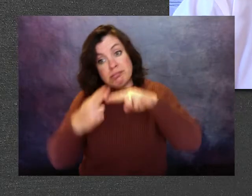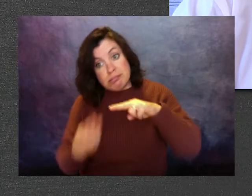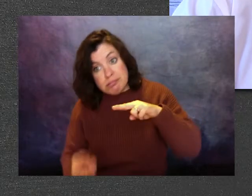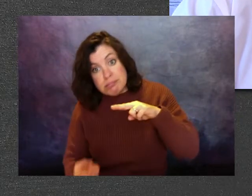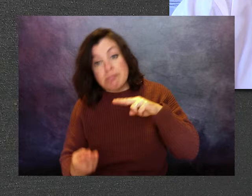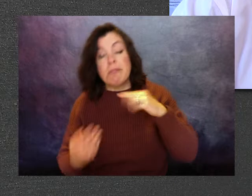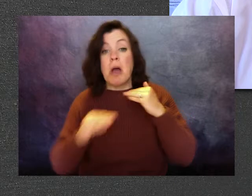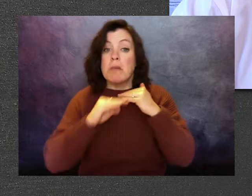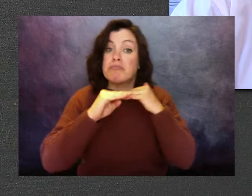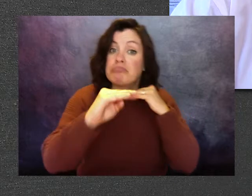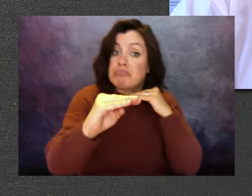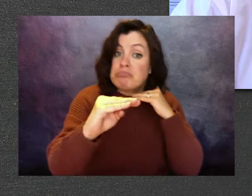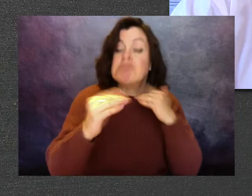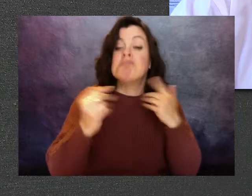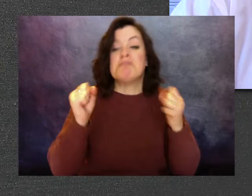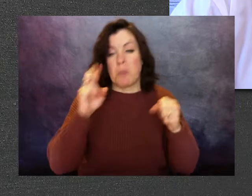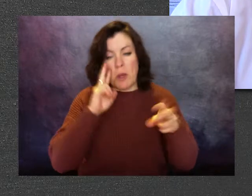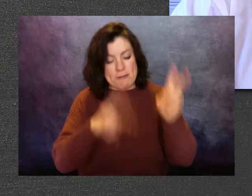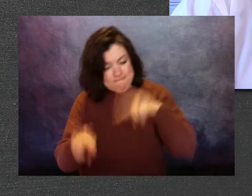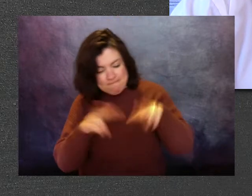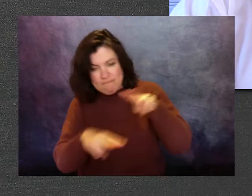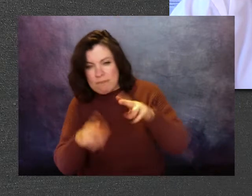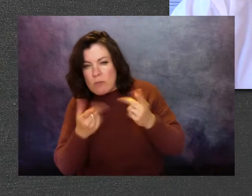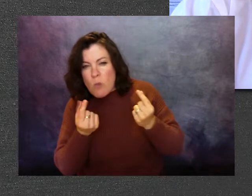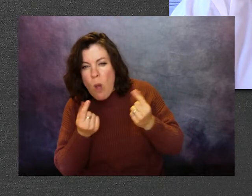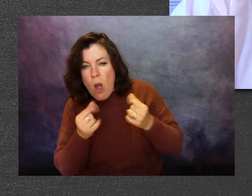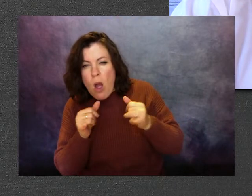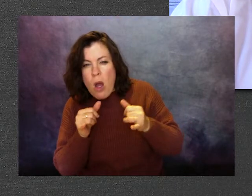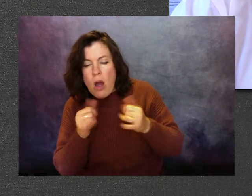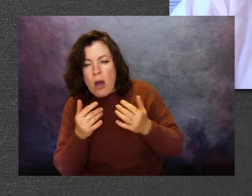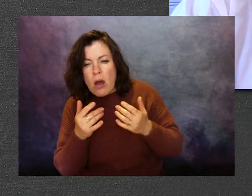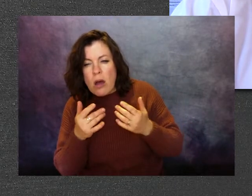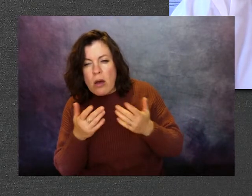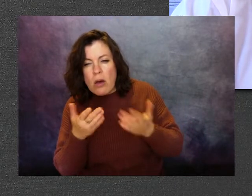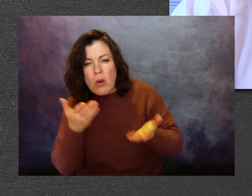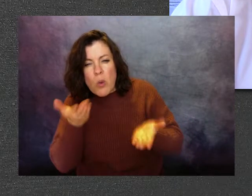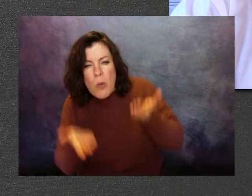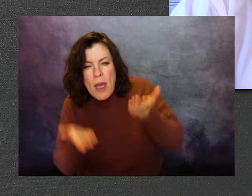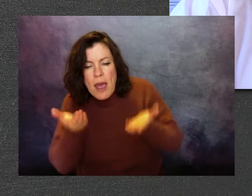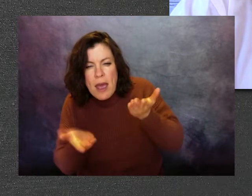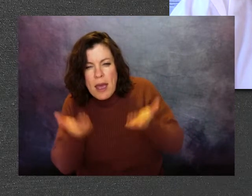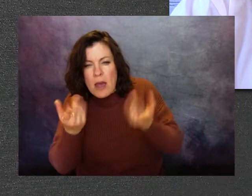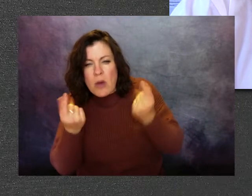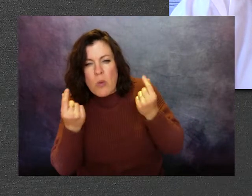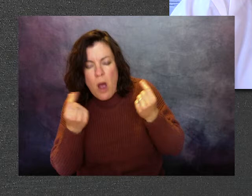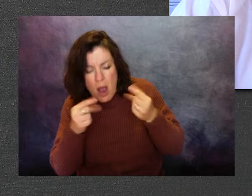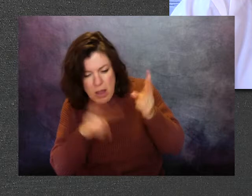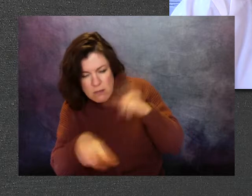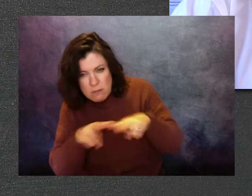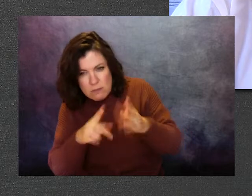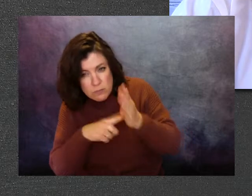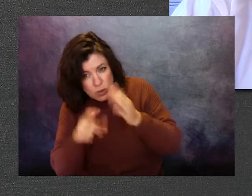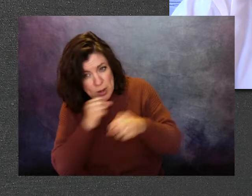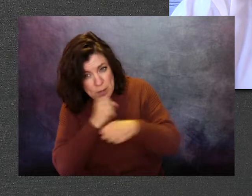Cause that can help the veterinarian know if the animal is healthy. Just like when you're growing,